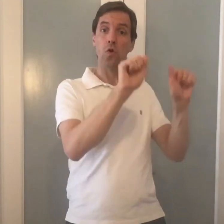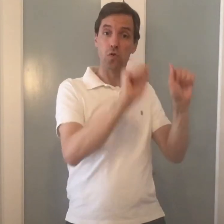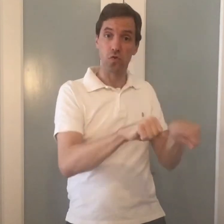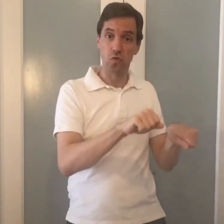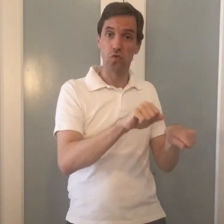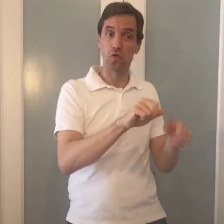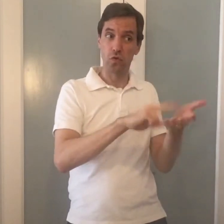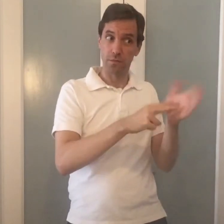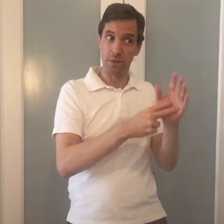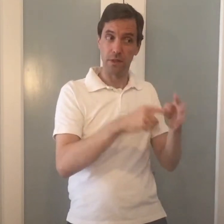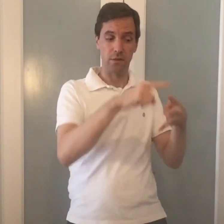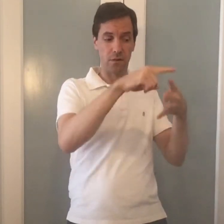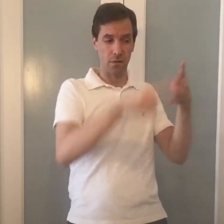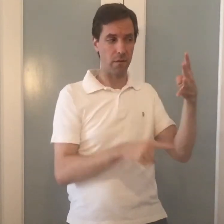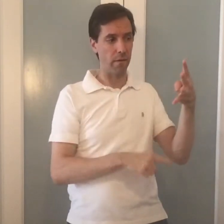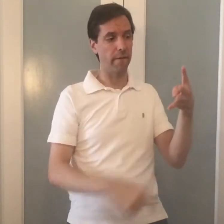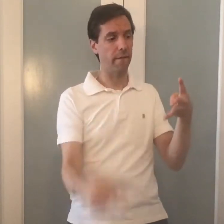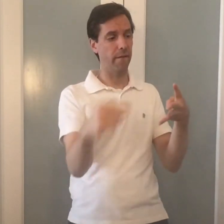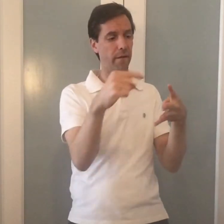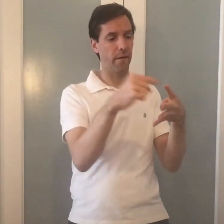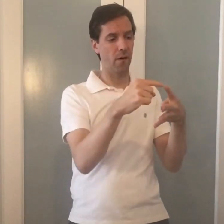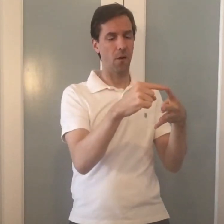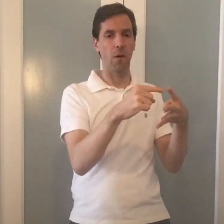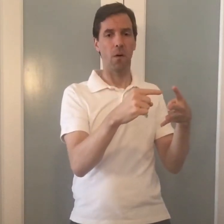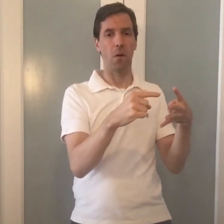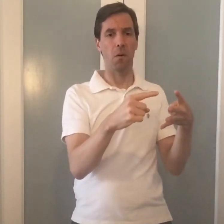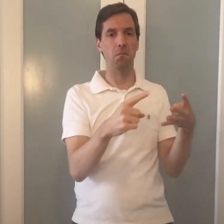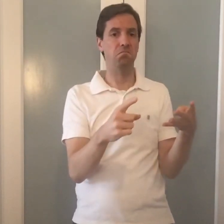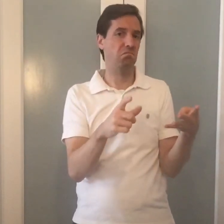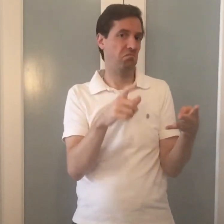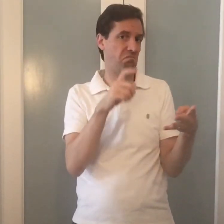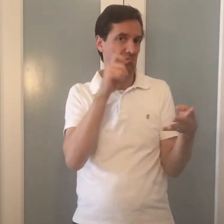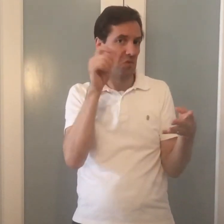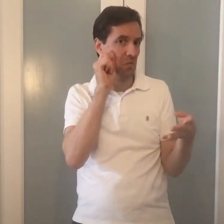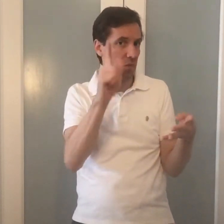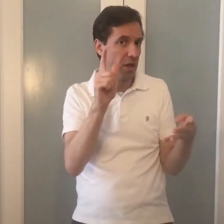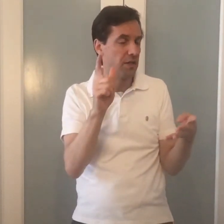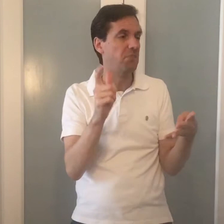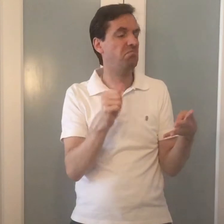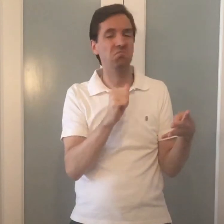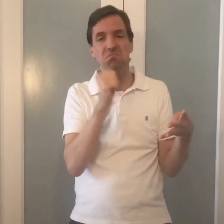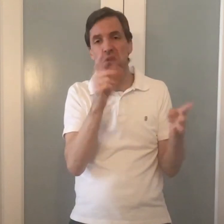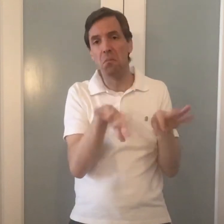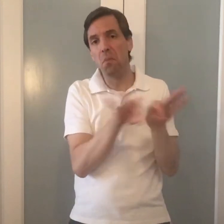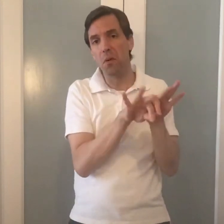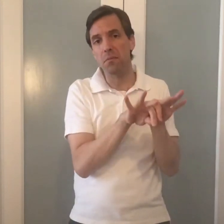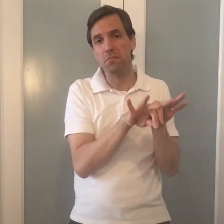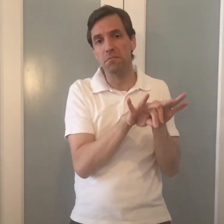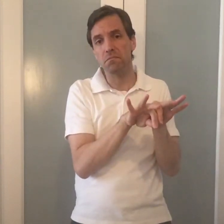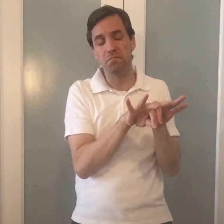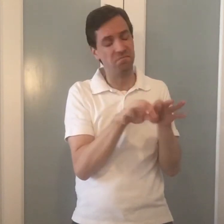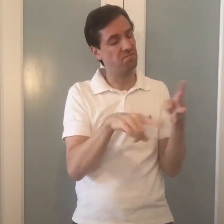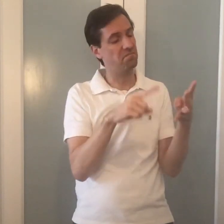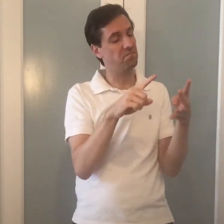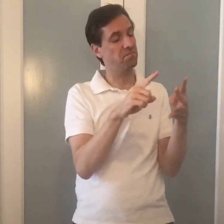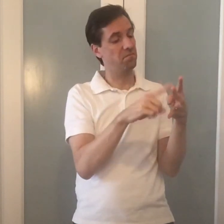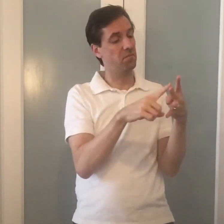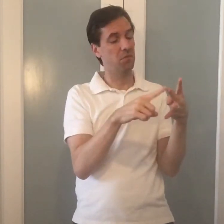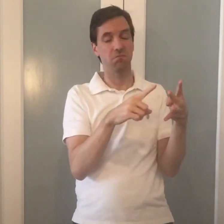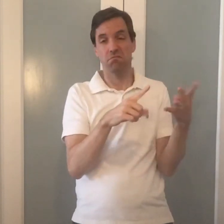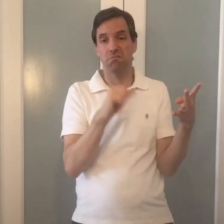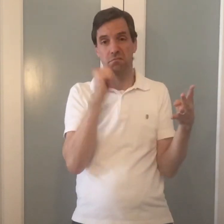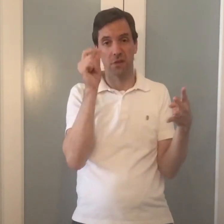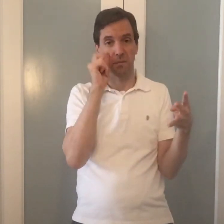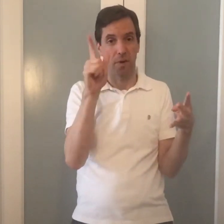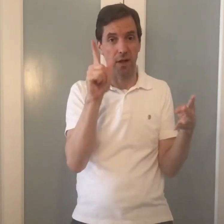score could mean one of four things: (1) that could be unsurprising and unimportant,